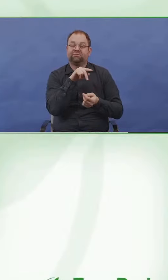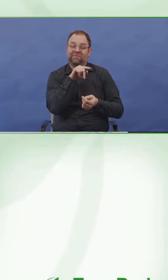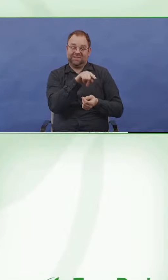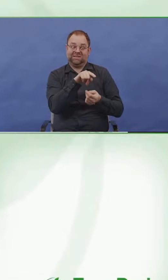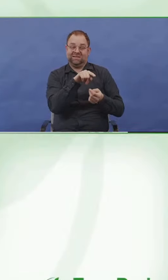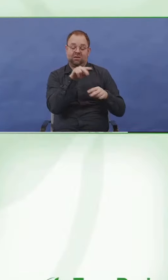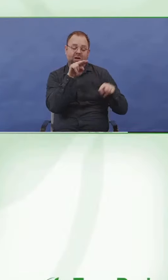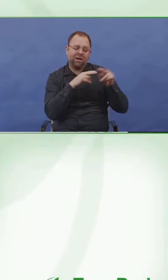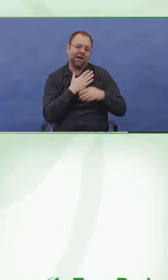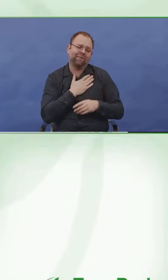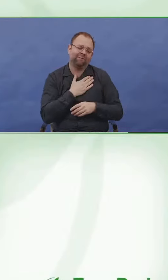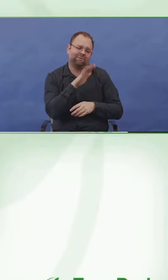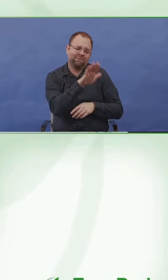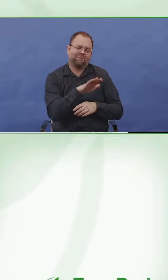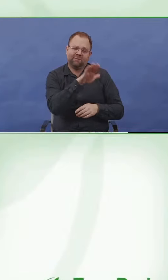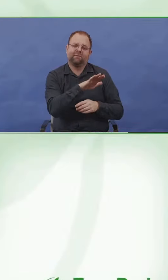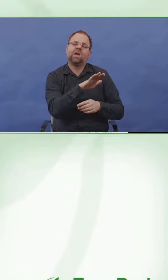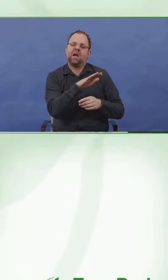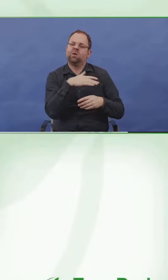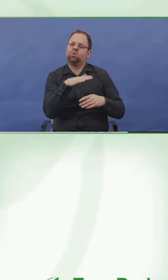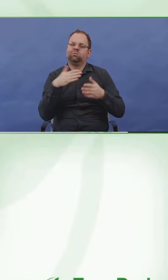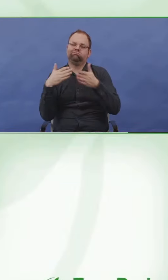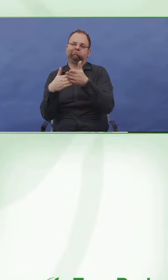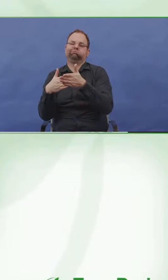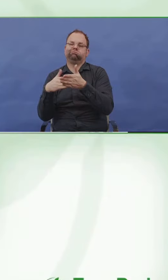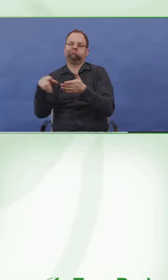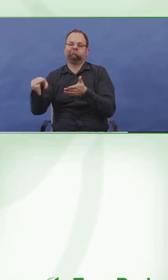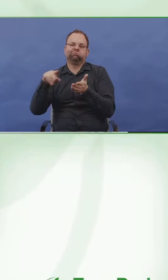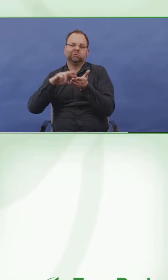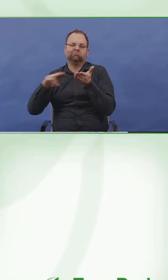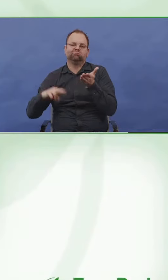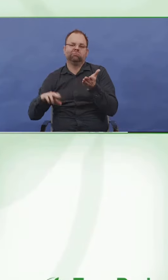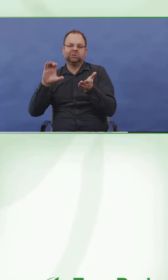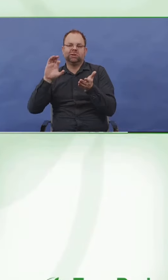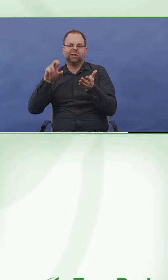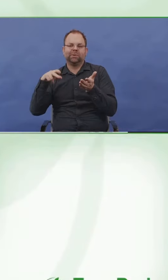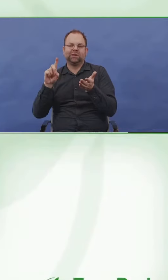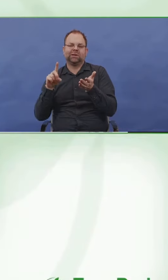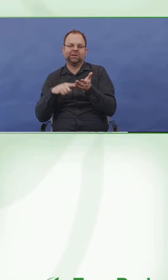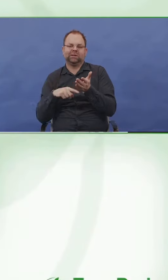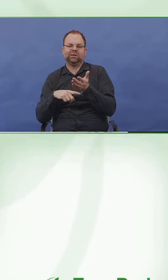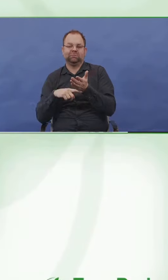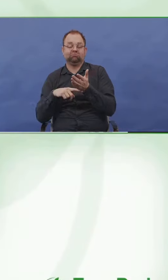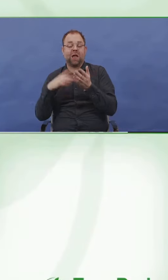essay institutionalisation I'm already tired.